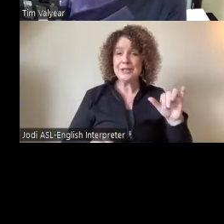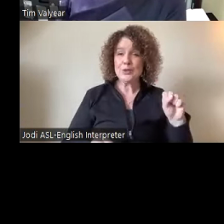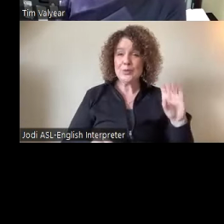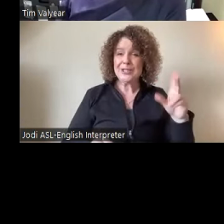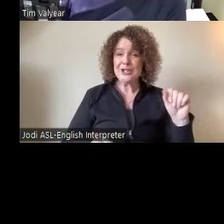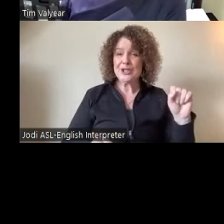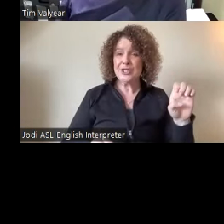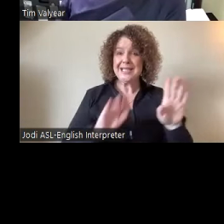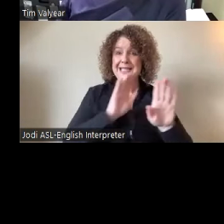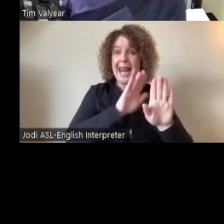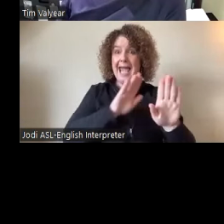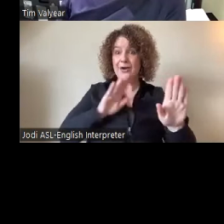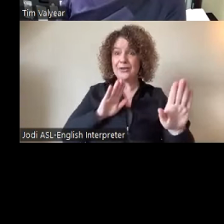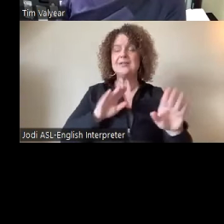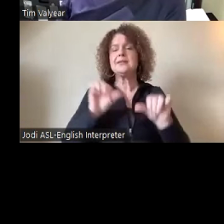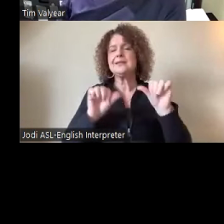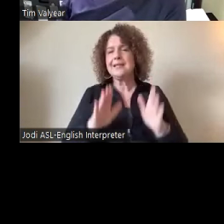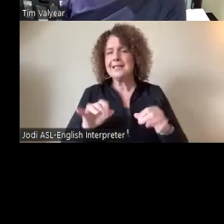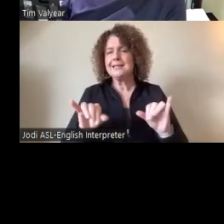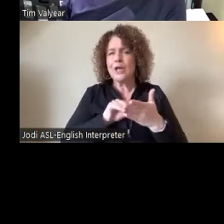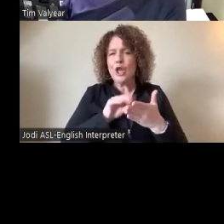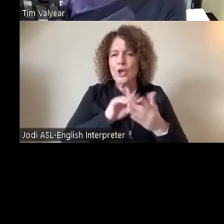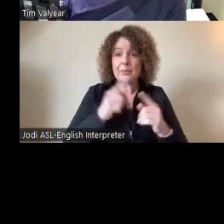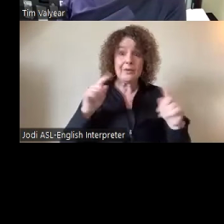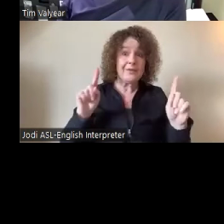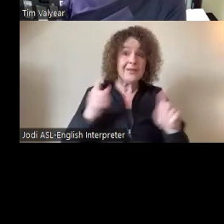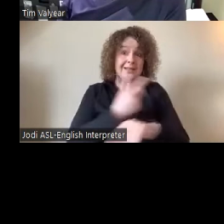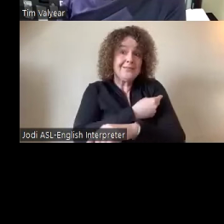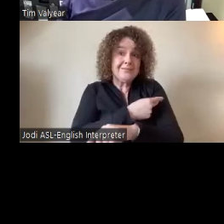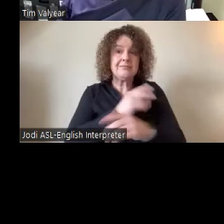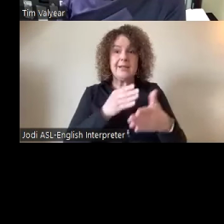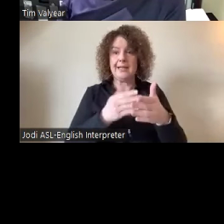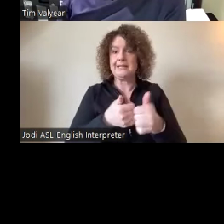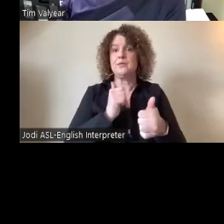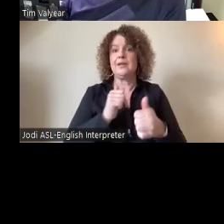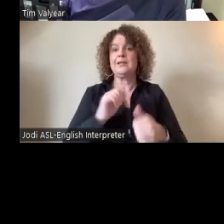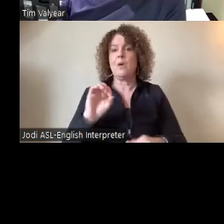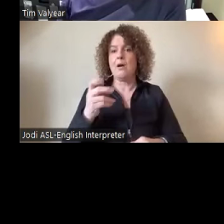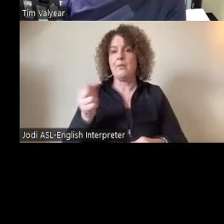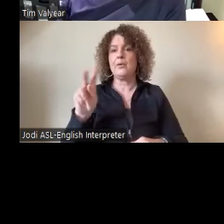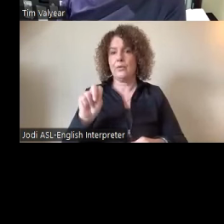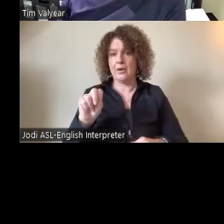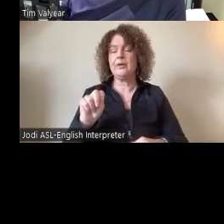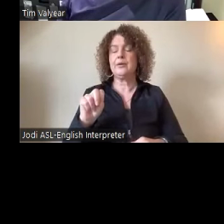and booster shots remain the best way with all those IPAC, and remember Swiss cheese, the layers. Scientists are